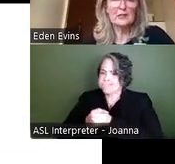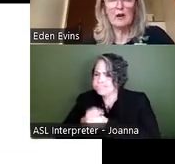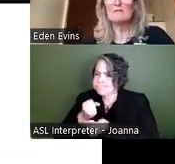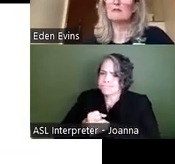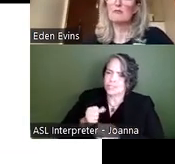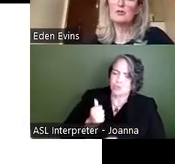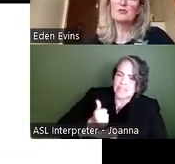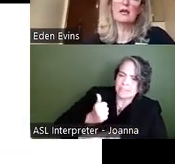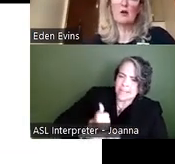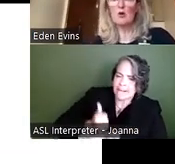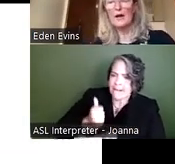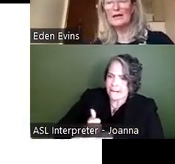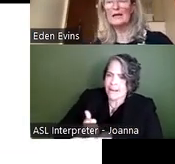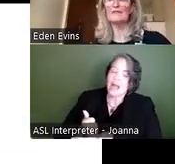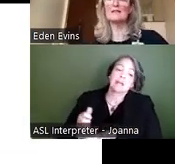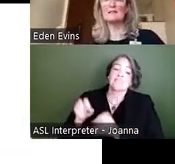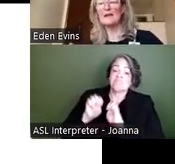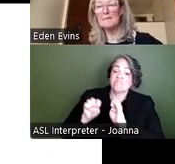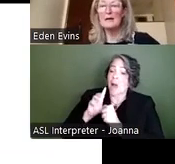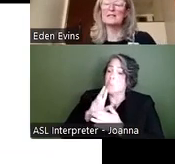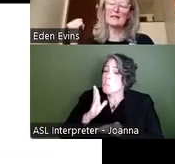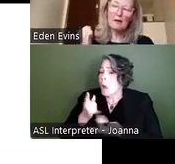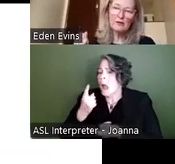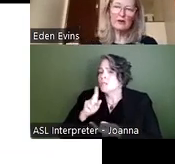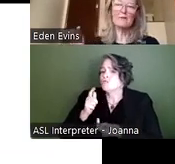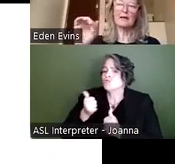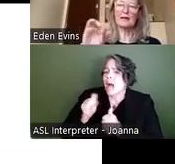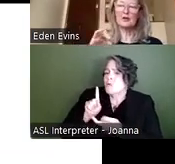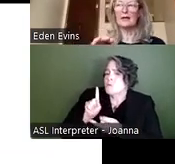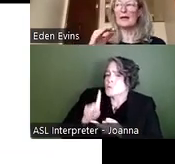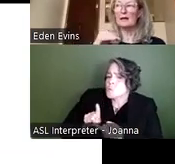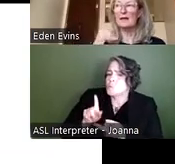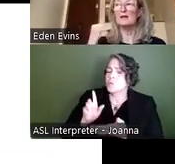experiment with reducing or quitting and if they slip, stay on treatment and try again,